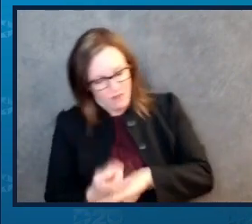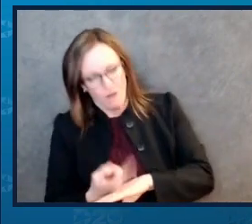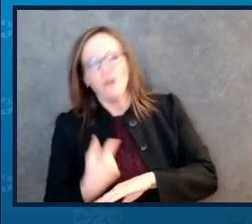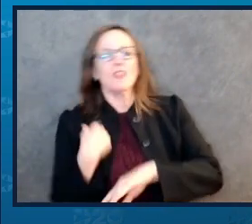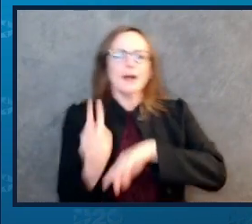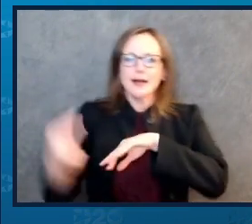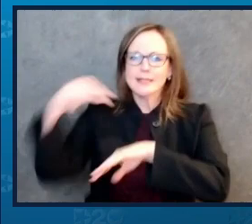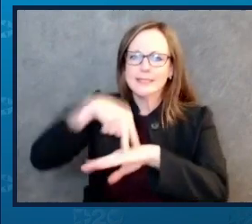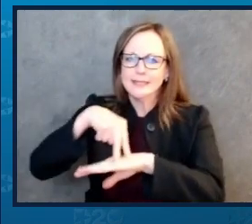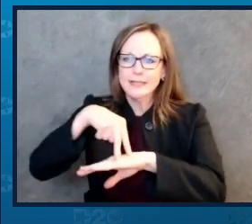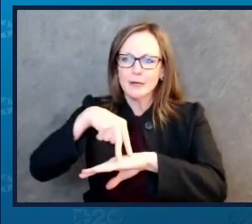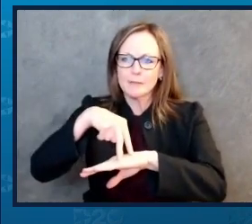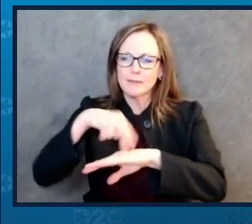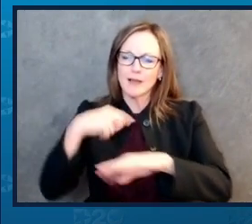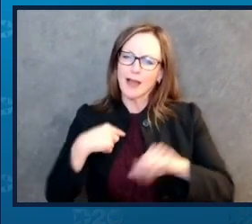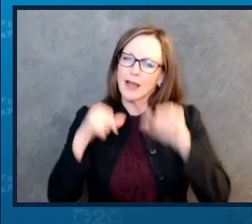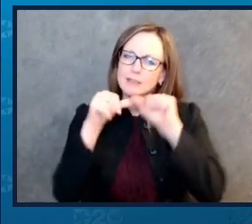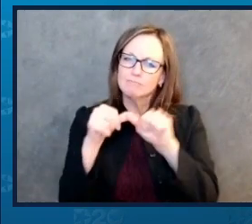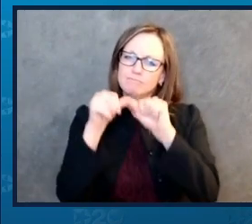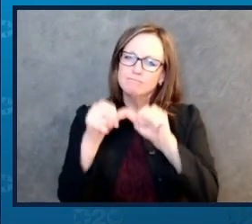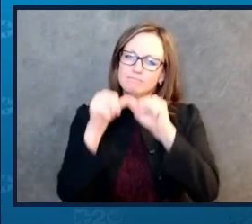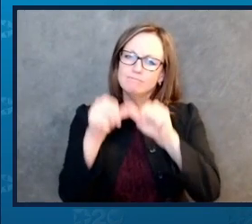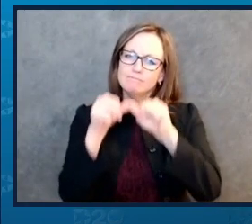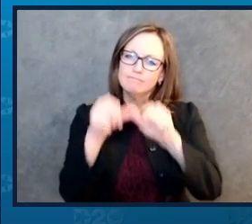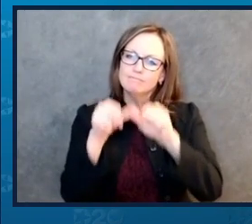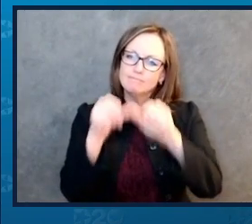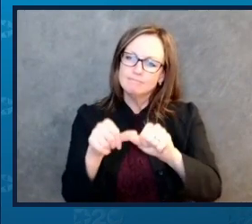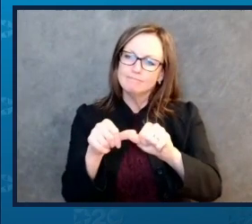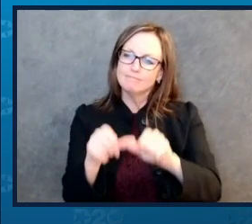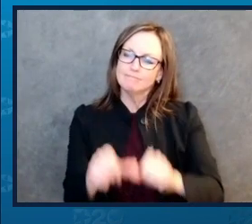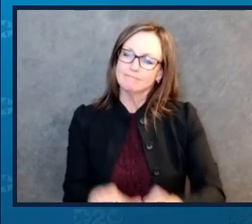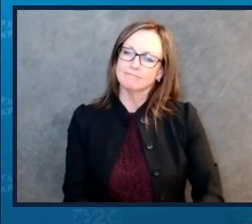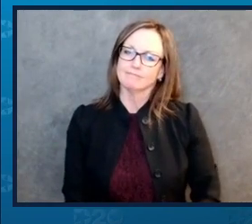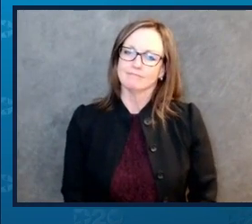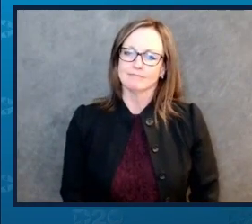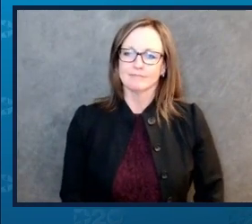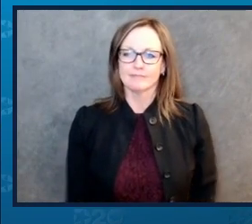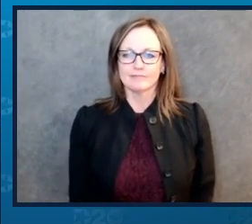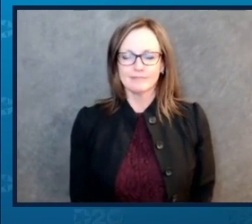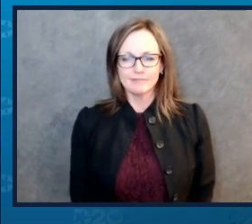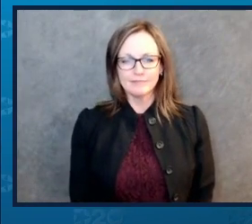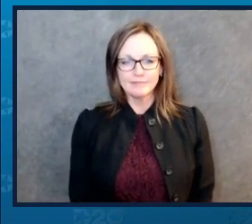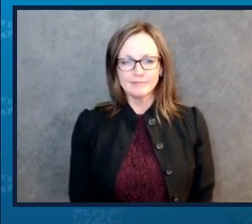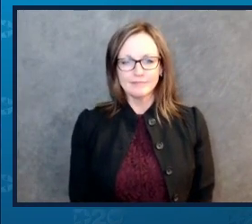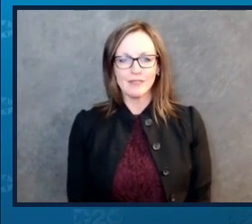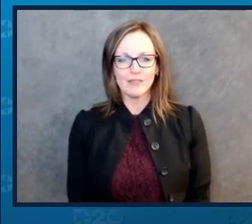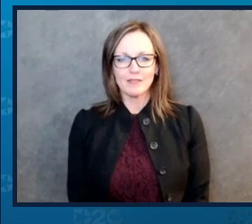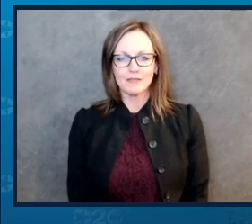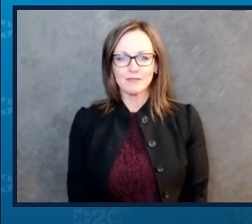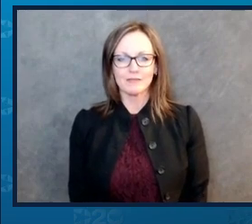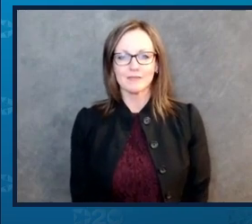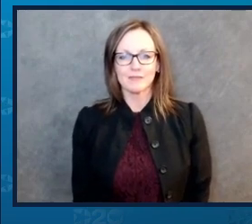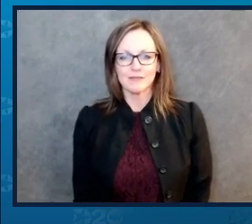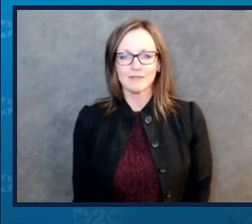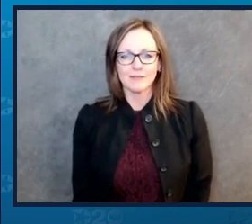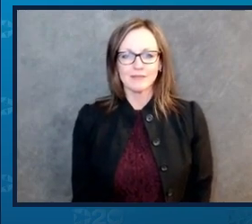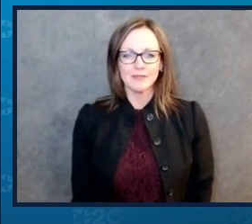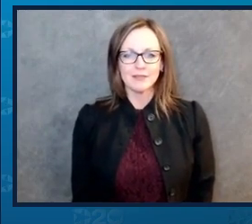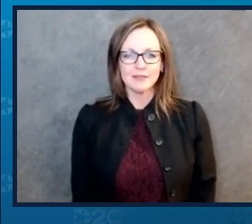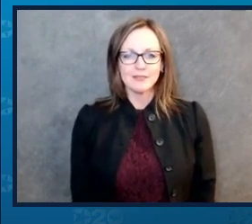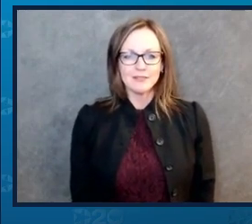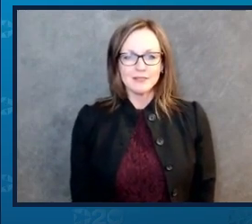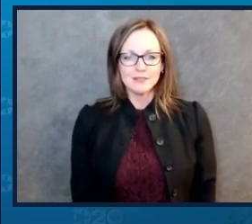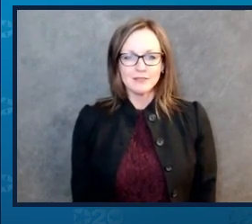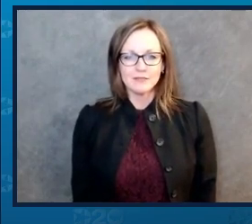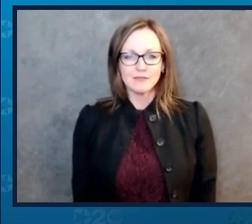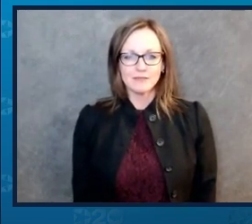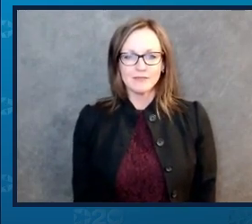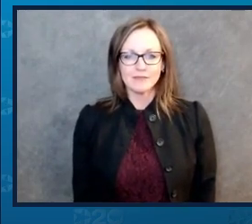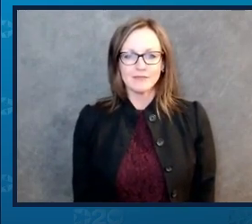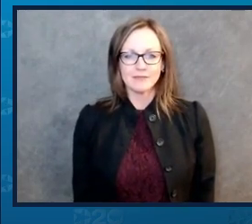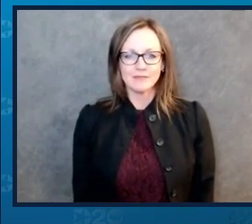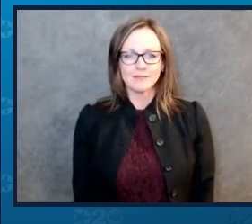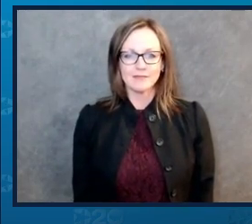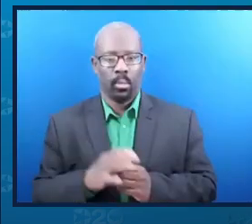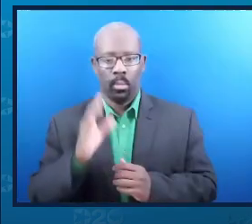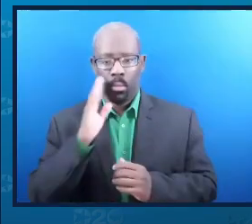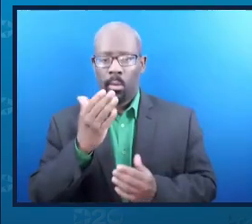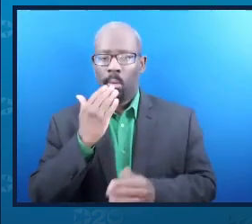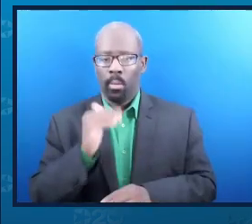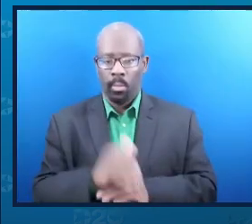KEEP GOING.